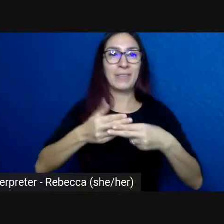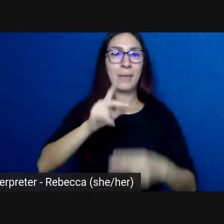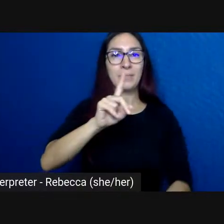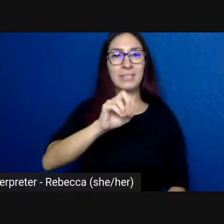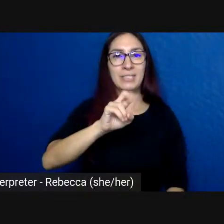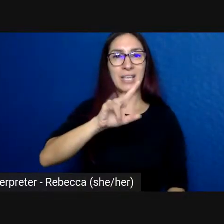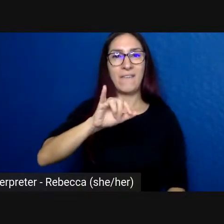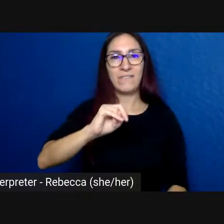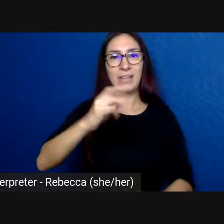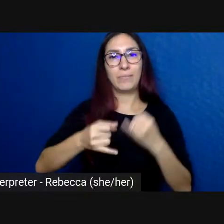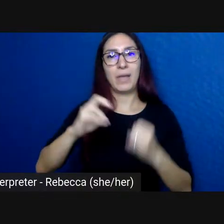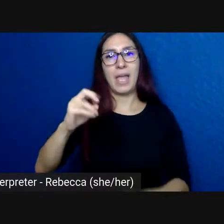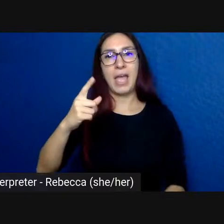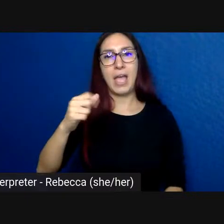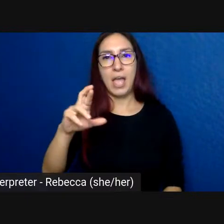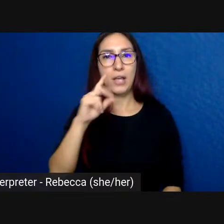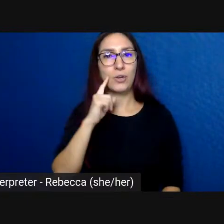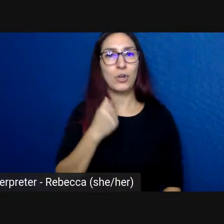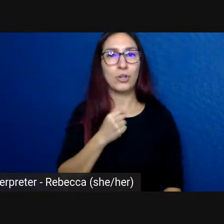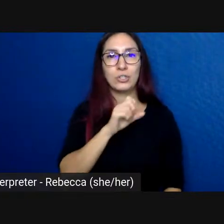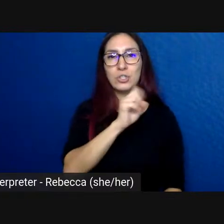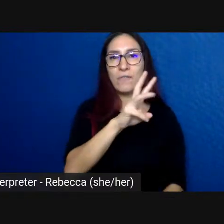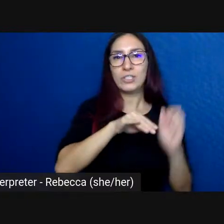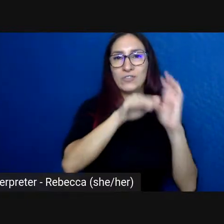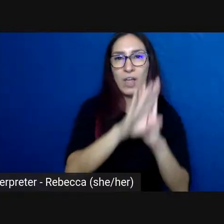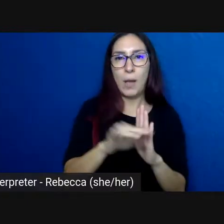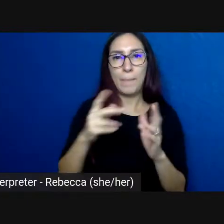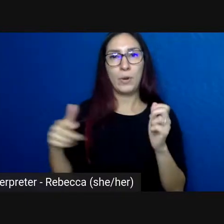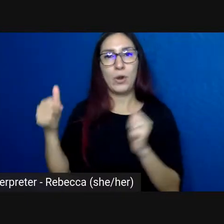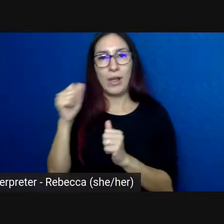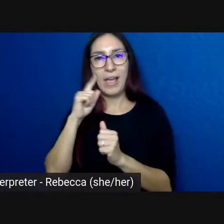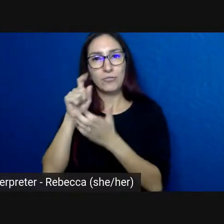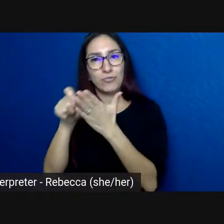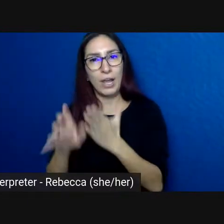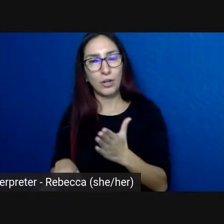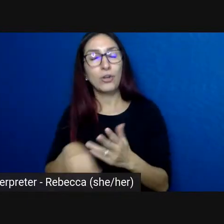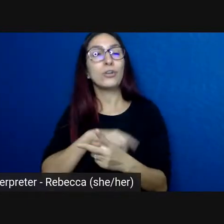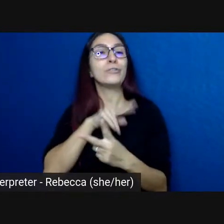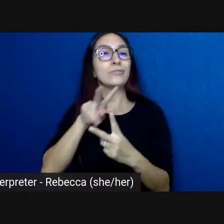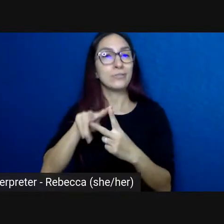to do for their Alt Text. If you are just me again, I am the